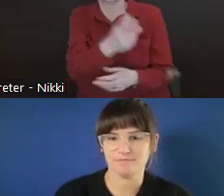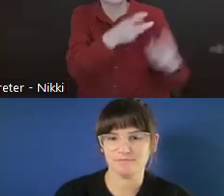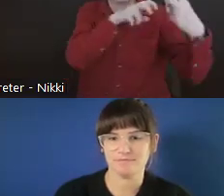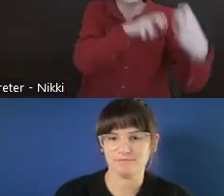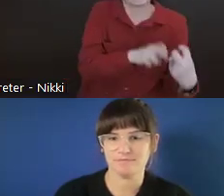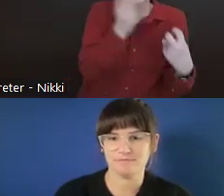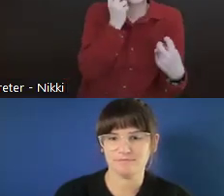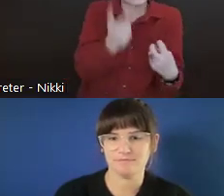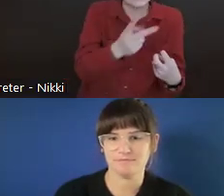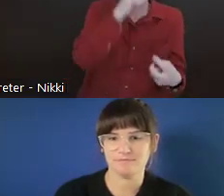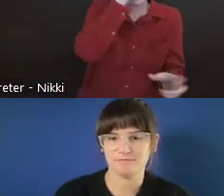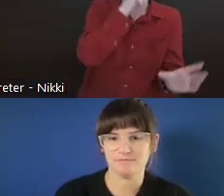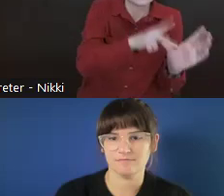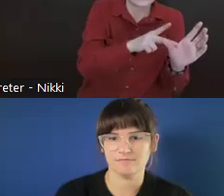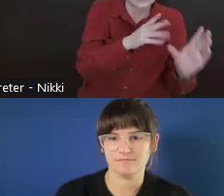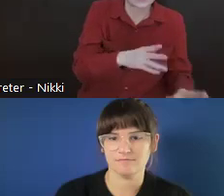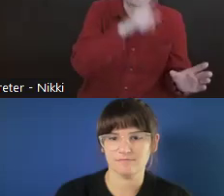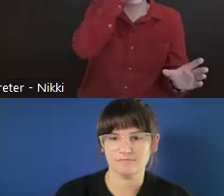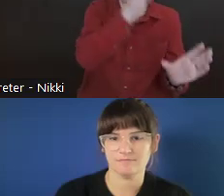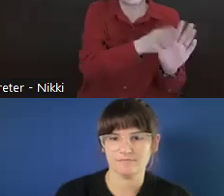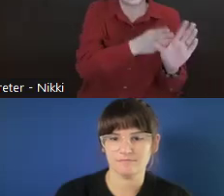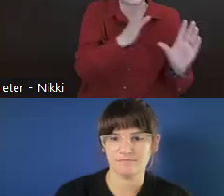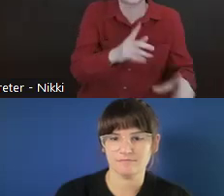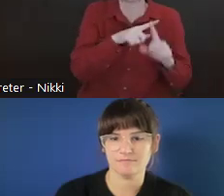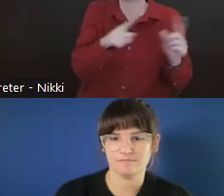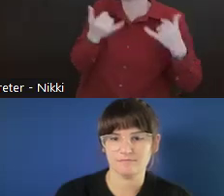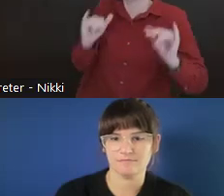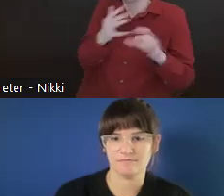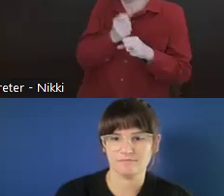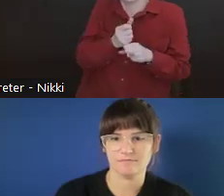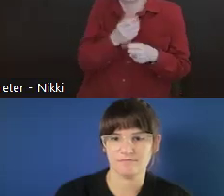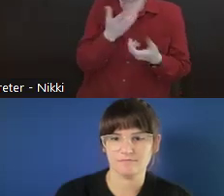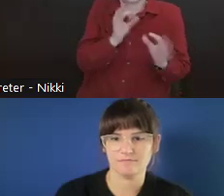uh care within the framework of primary care now collaborative care interventions seem